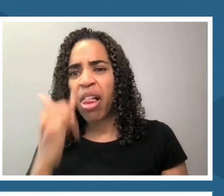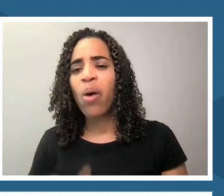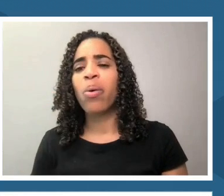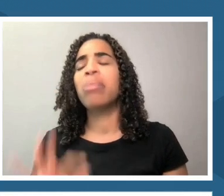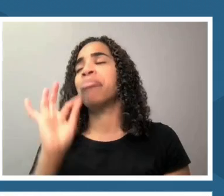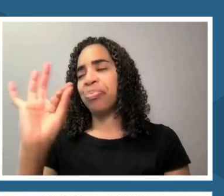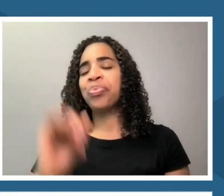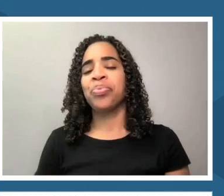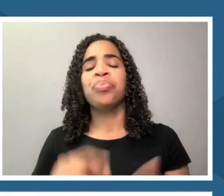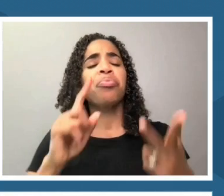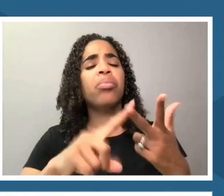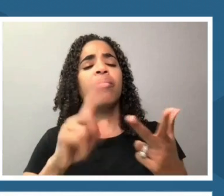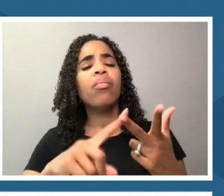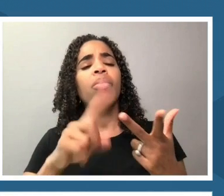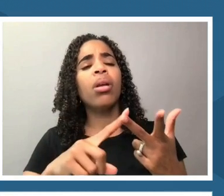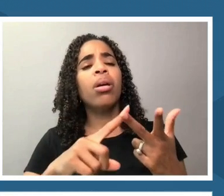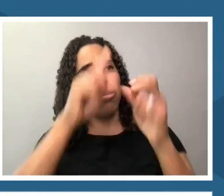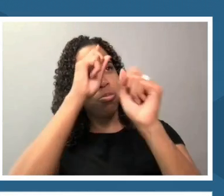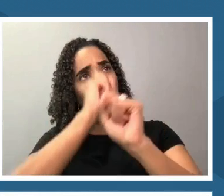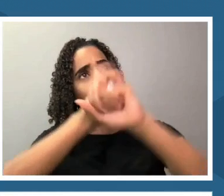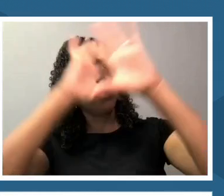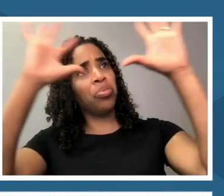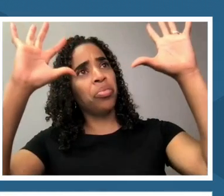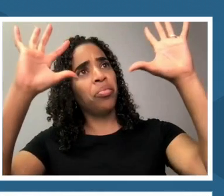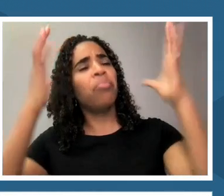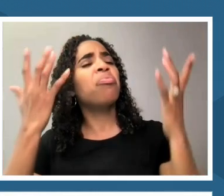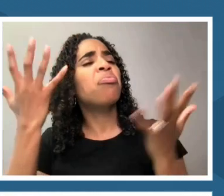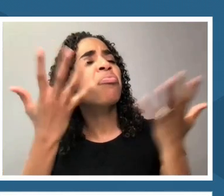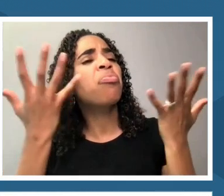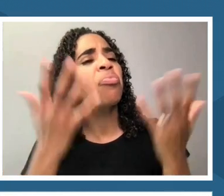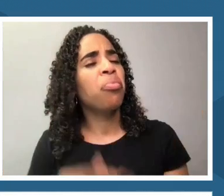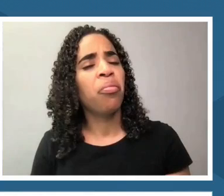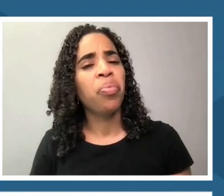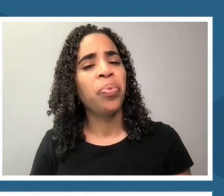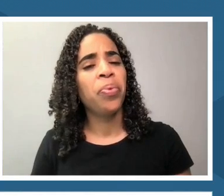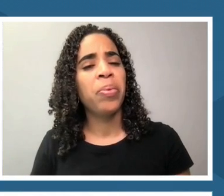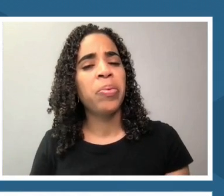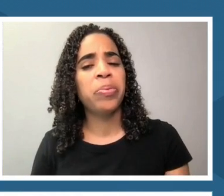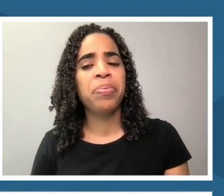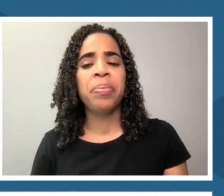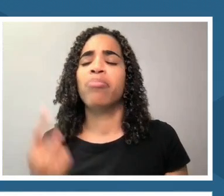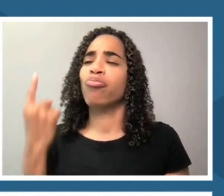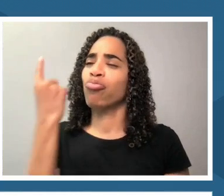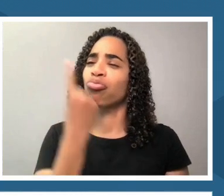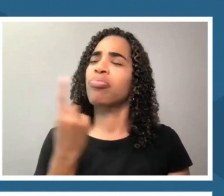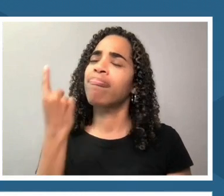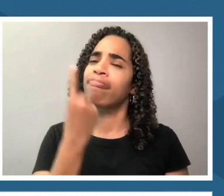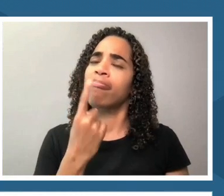do these images make you wonder um